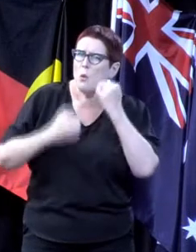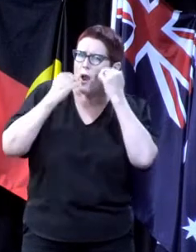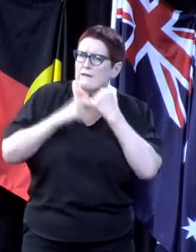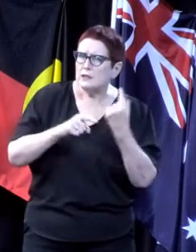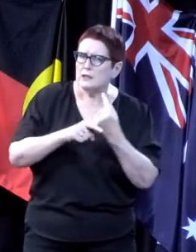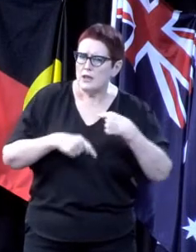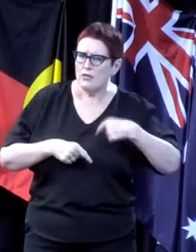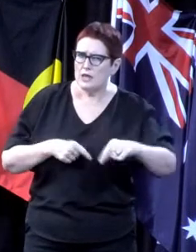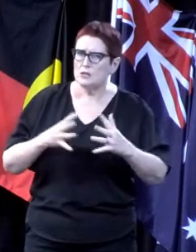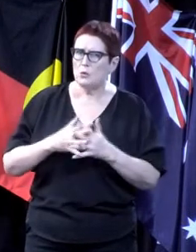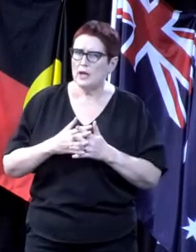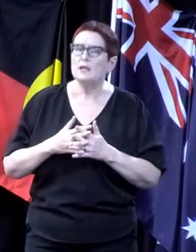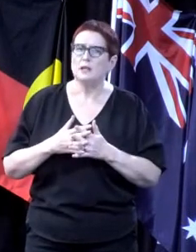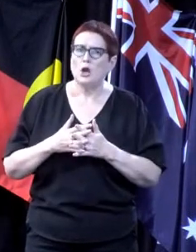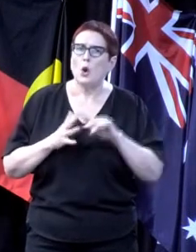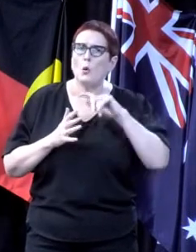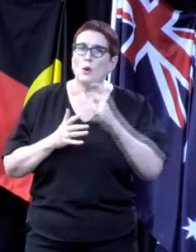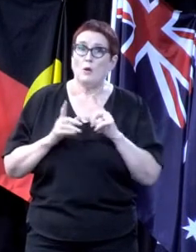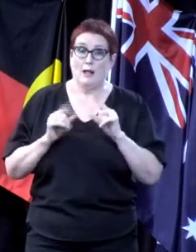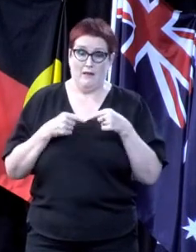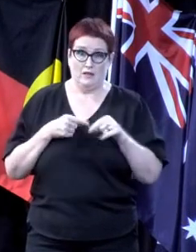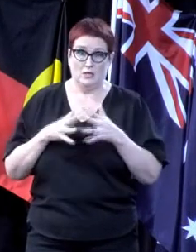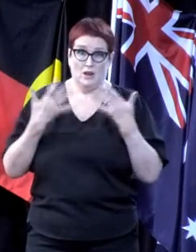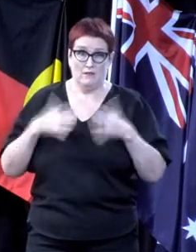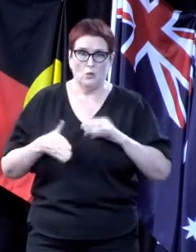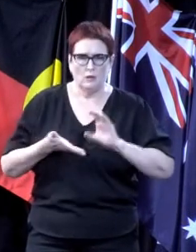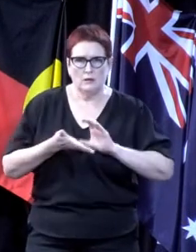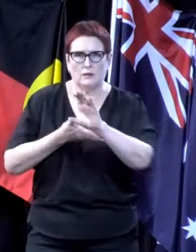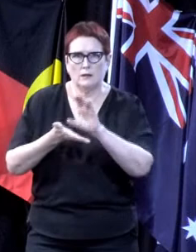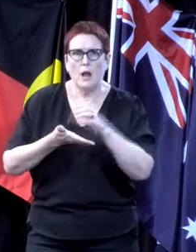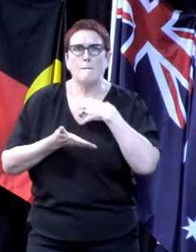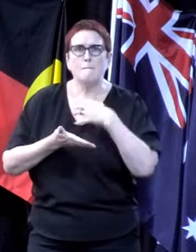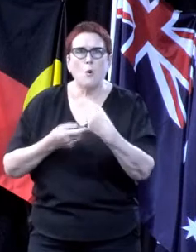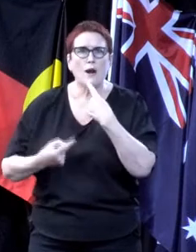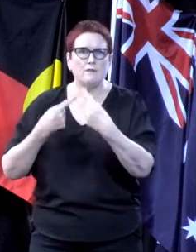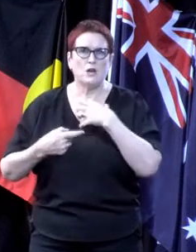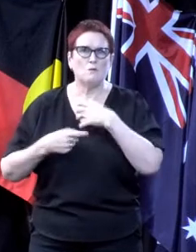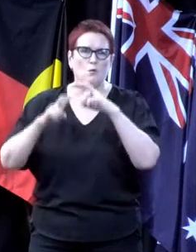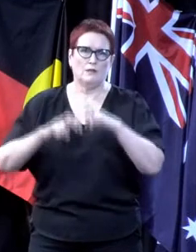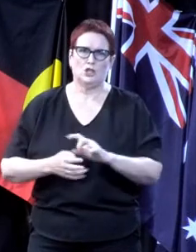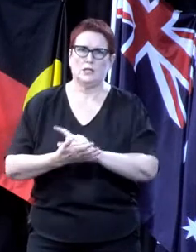to provide further material after this week. And we note, for instance, importantly, the commission has not heard